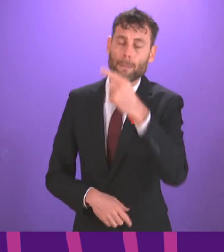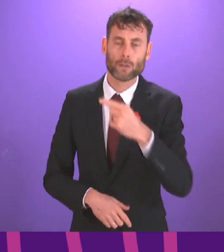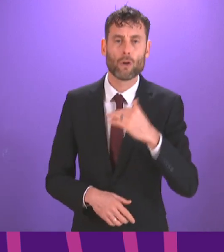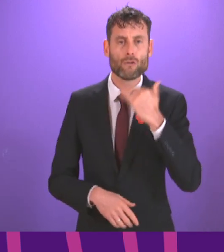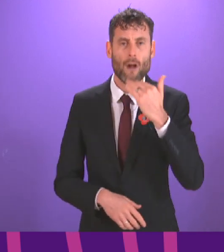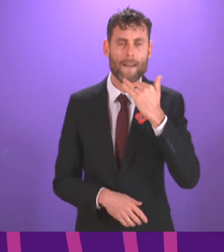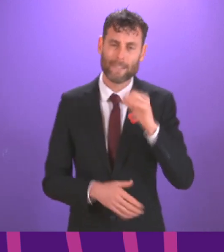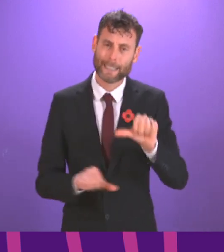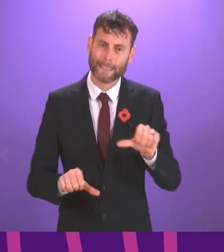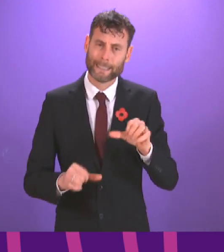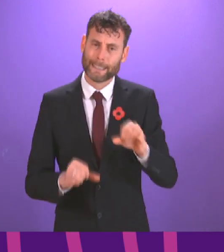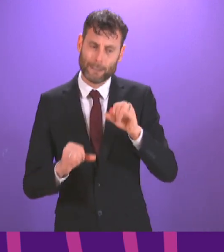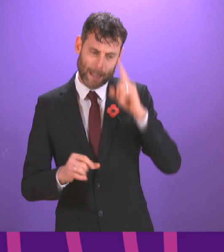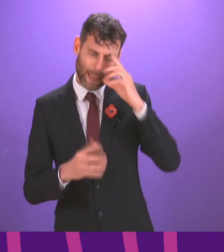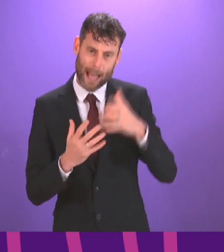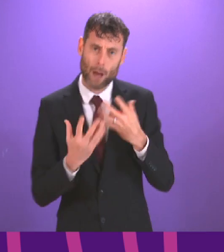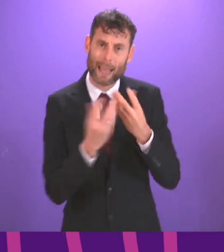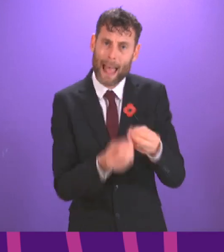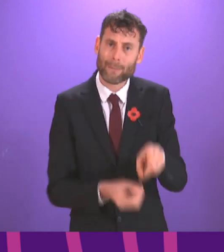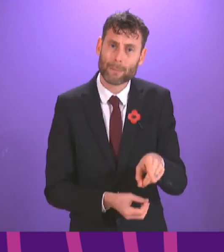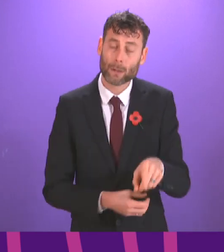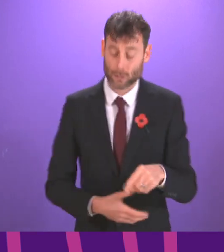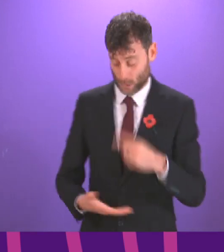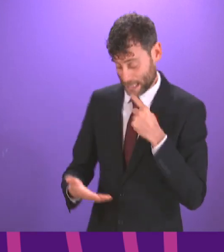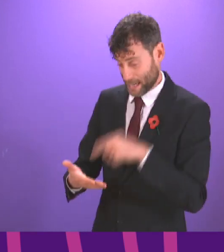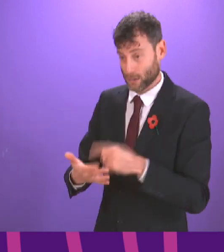Given those concerns and their magnitude, will the Scottish Government put a sustained